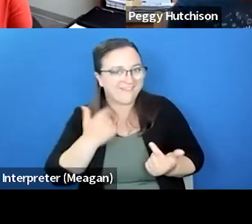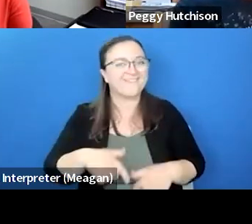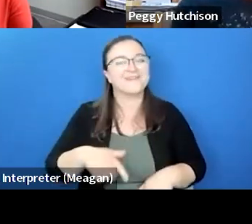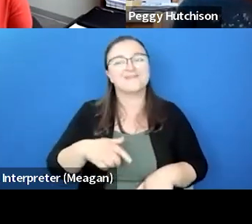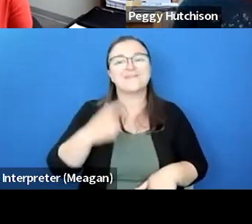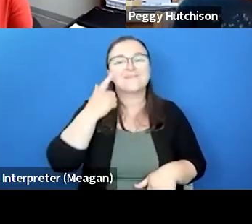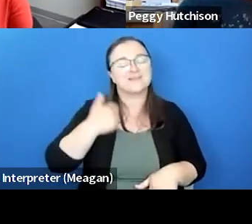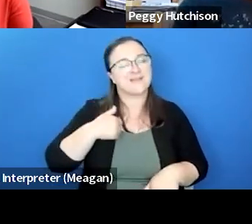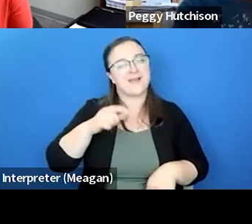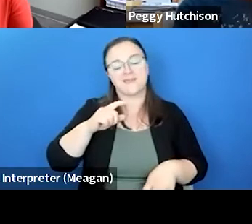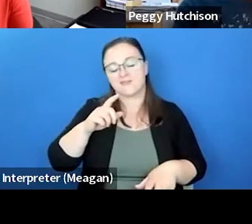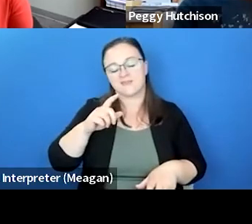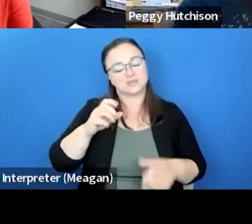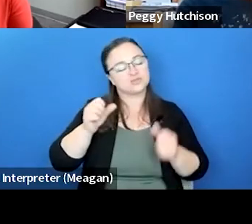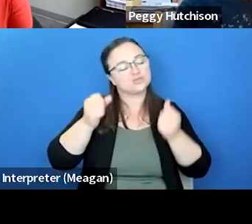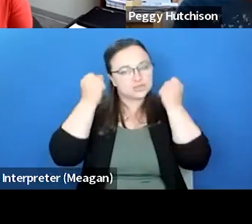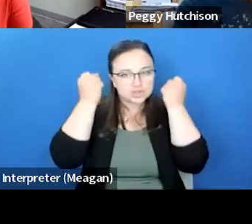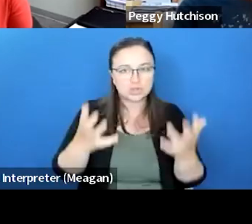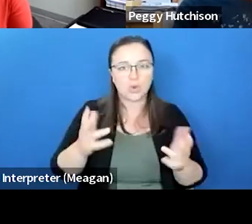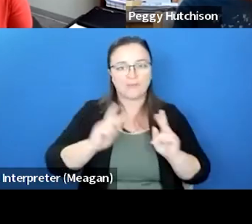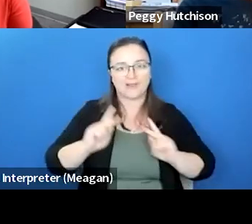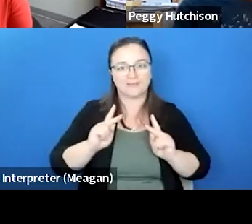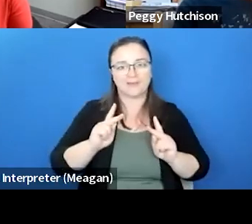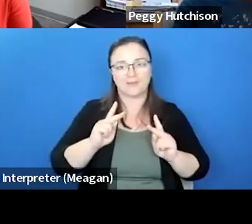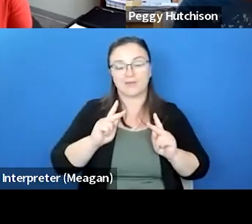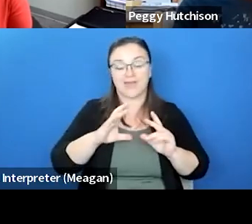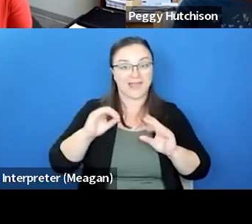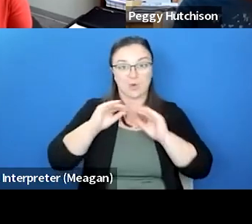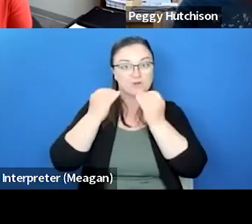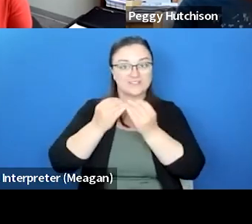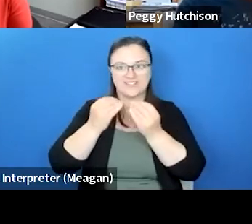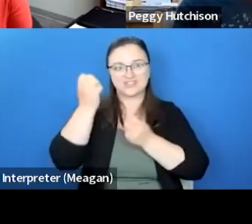how many people and organizations everywhere say that, right?